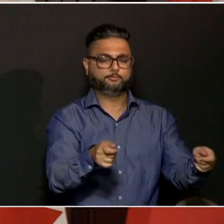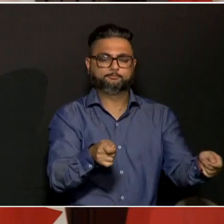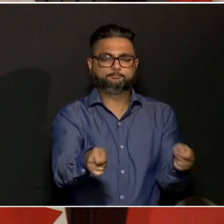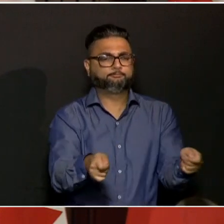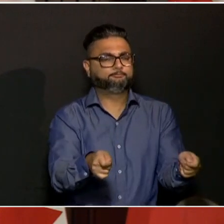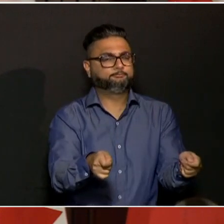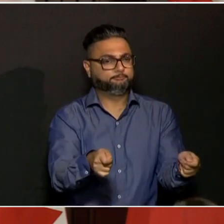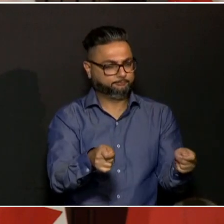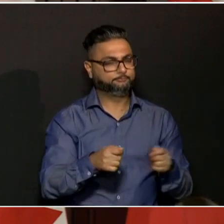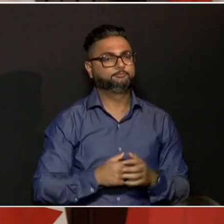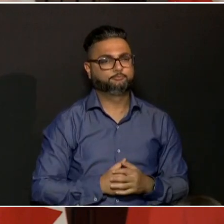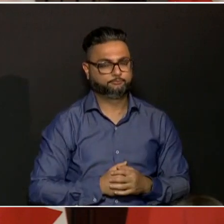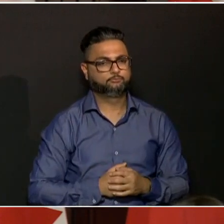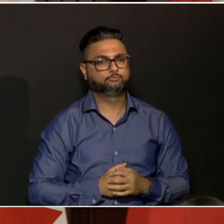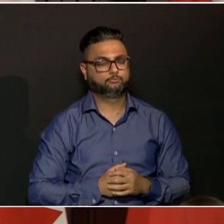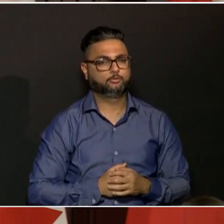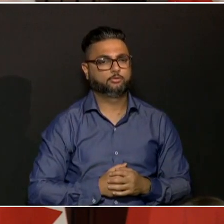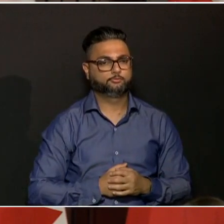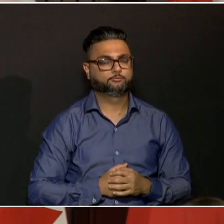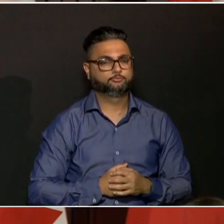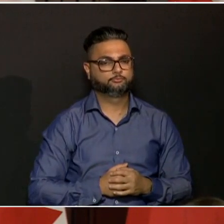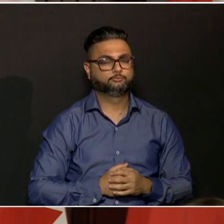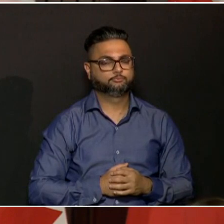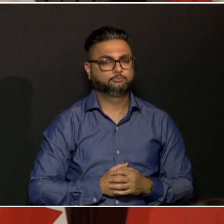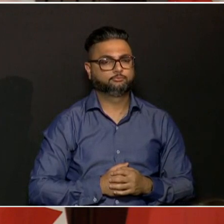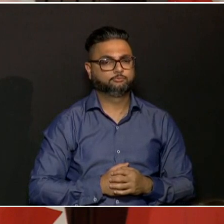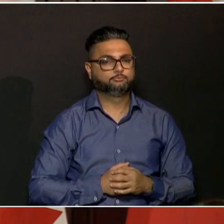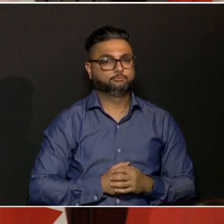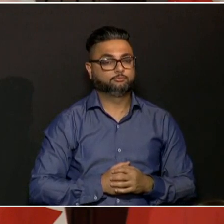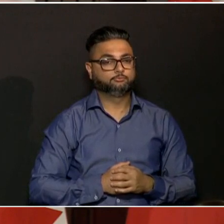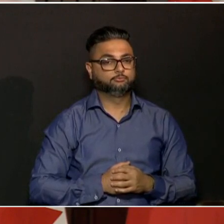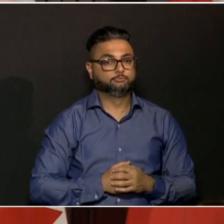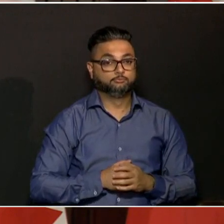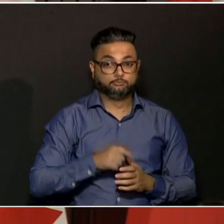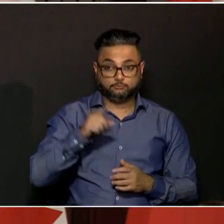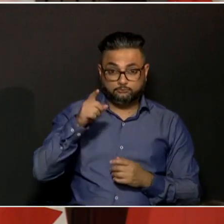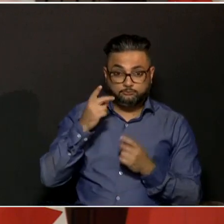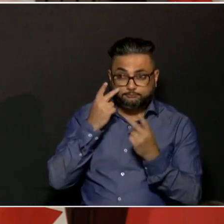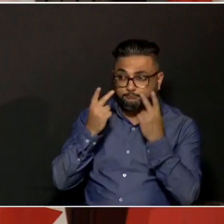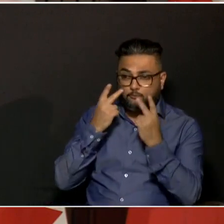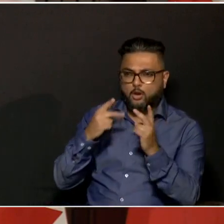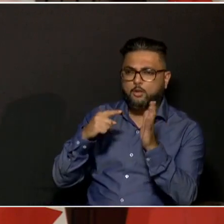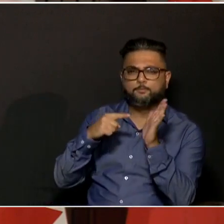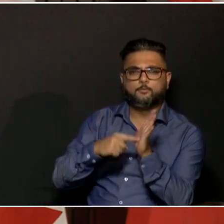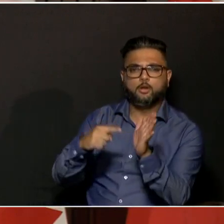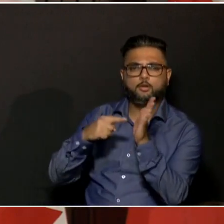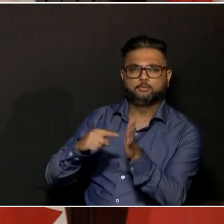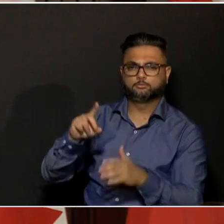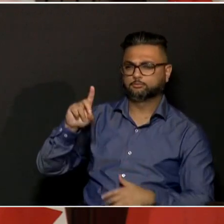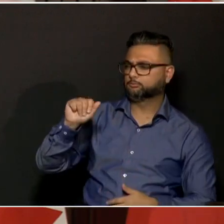that will slow down the spread of COVID. Thank you. You guys see Molly data